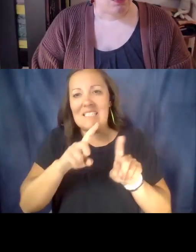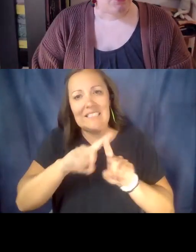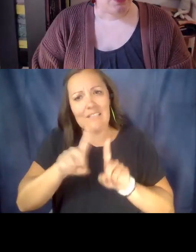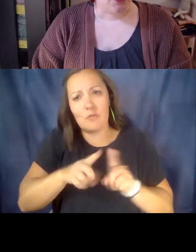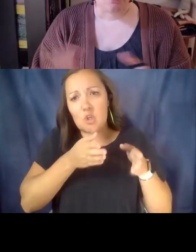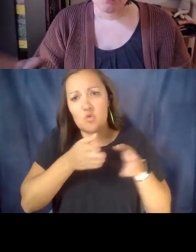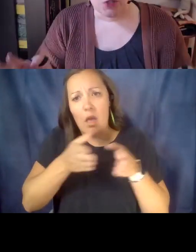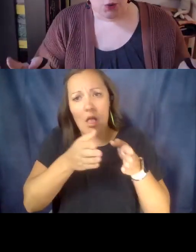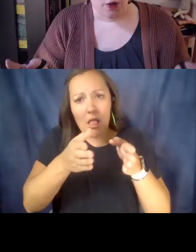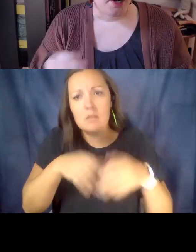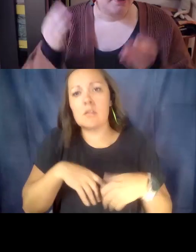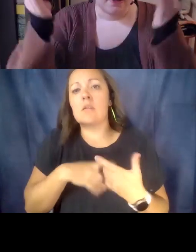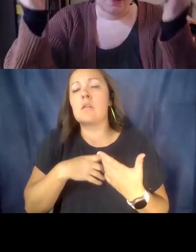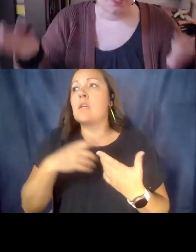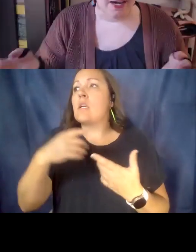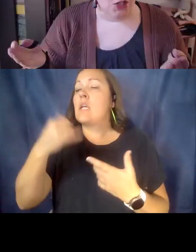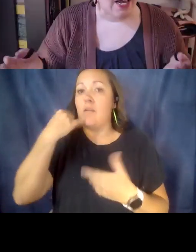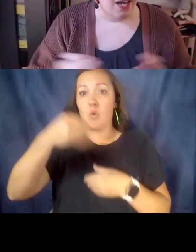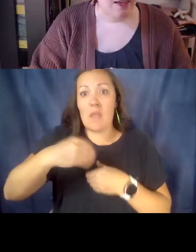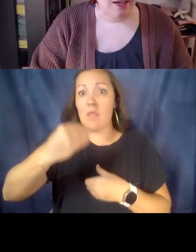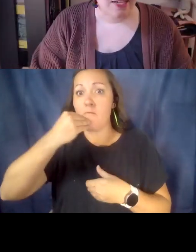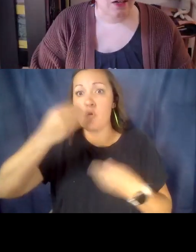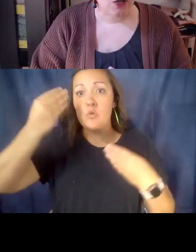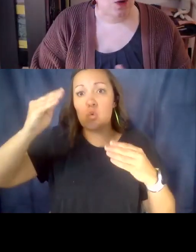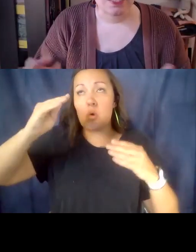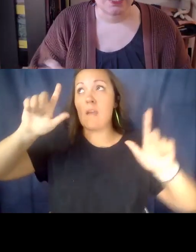if you are in the grocery store, there is signage hanging that tells you what's in the